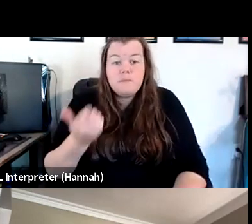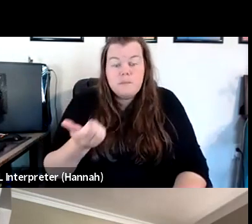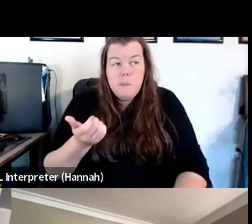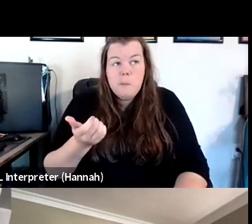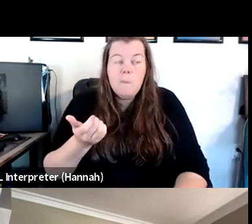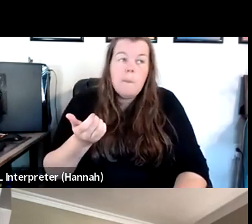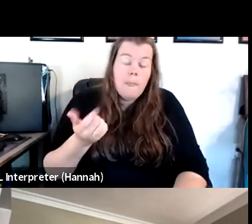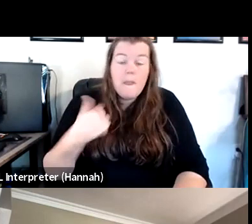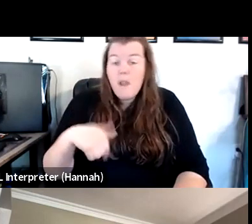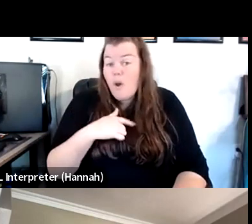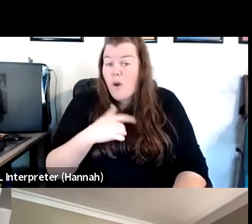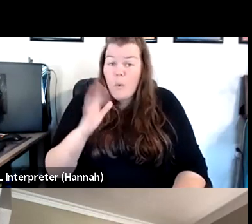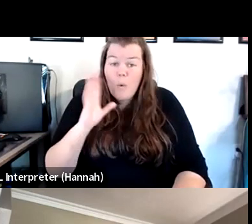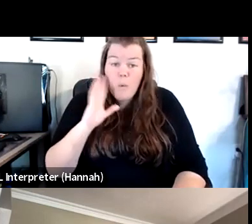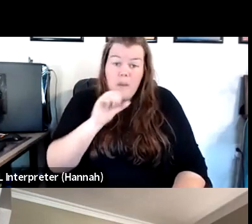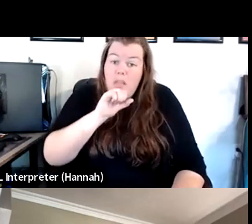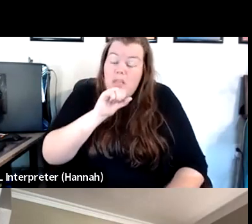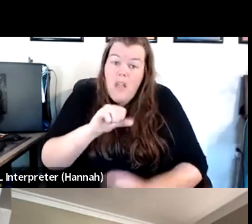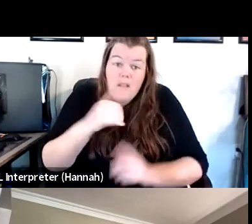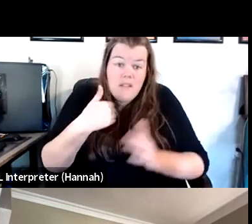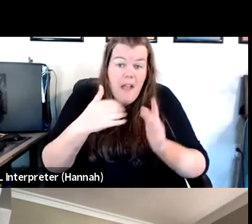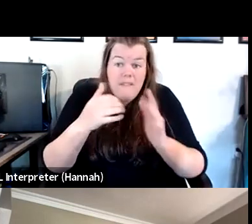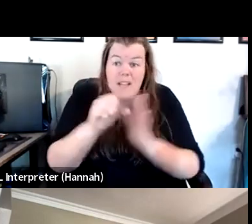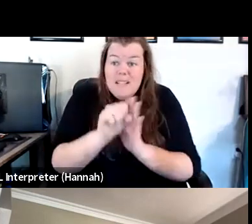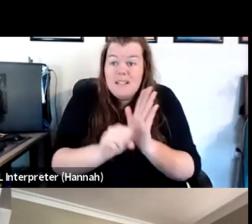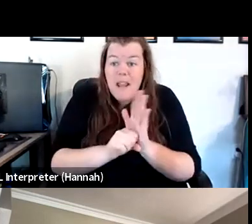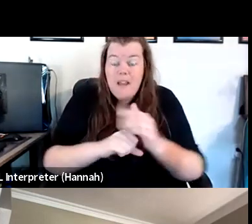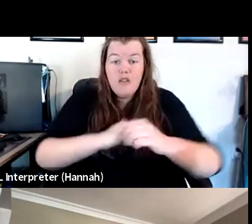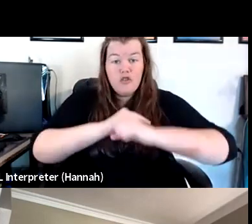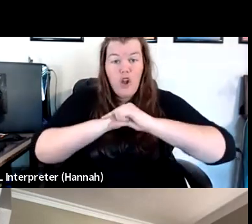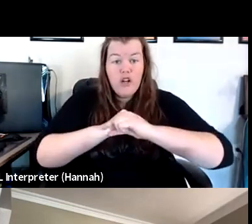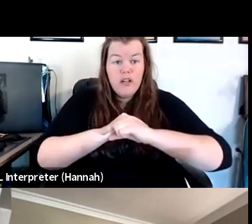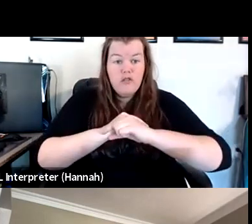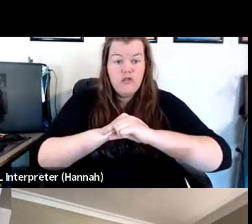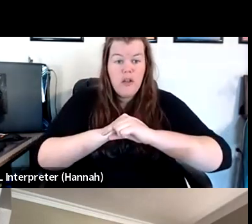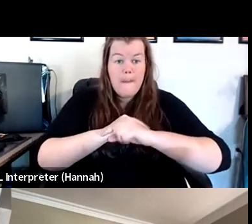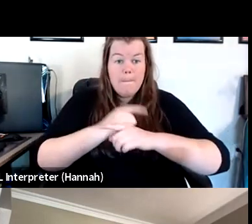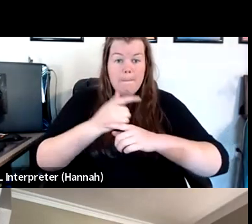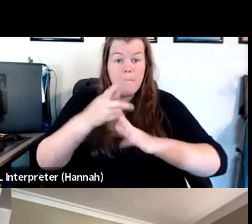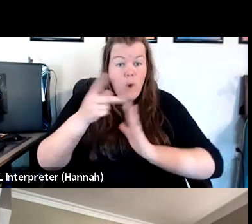we would love to have like a state uh guardianship ombudsman program or or something of the like